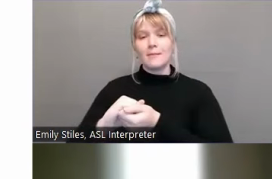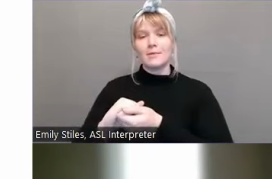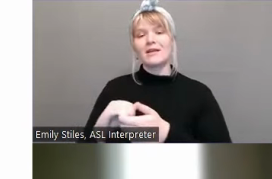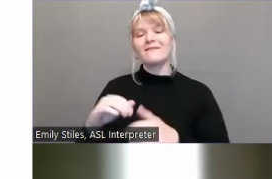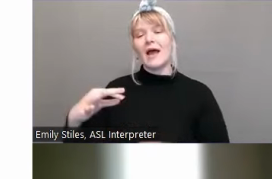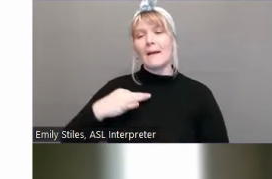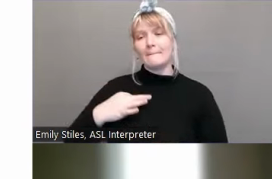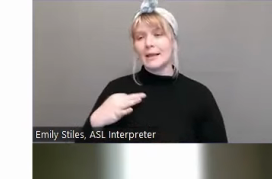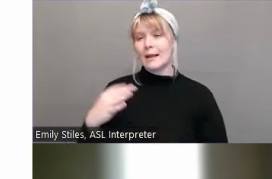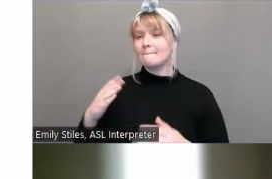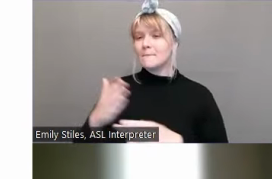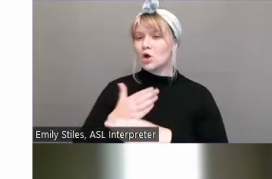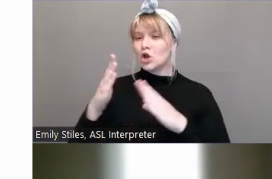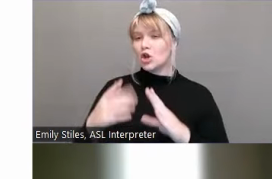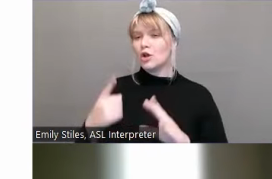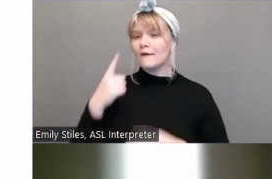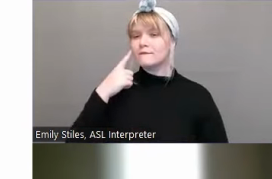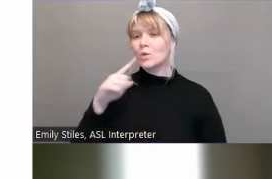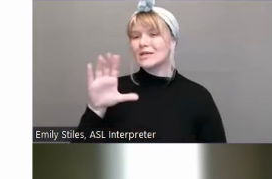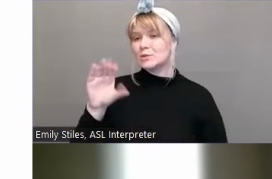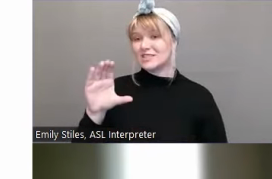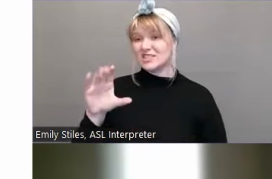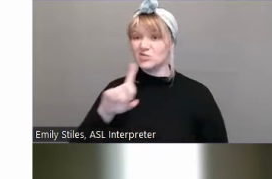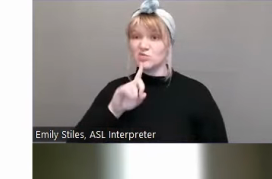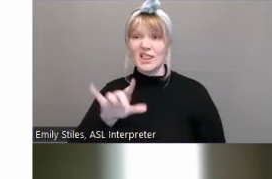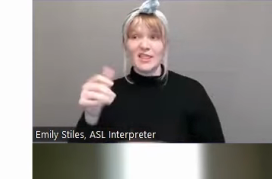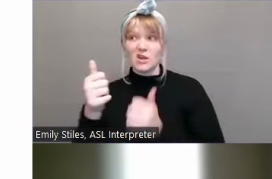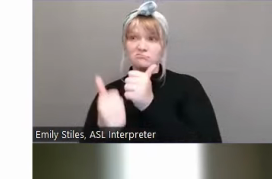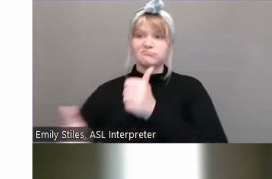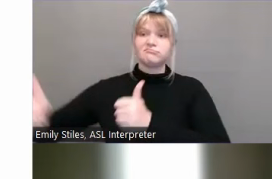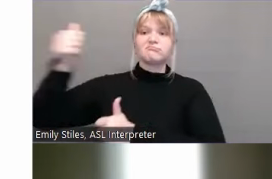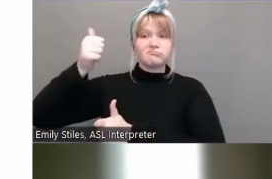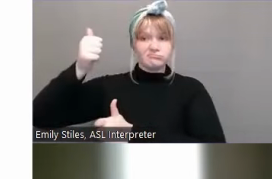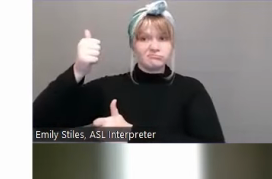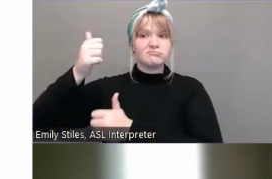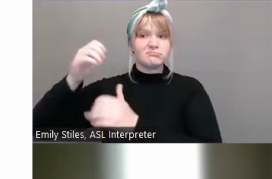They really work as the executive arm of the CoC through their paid staff.